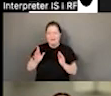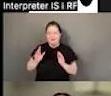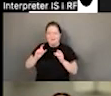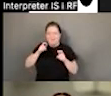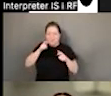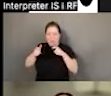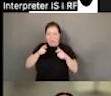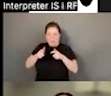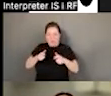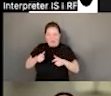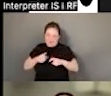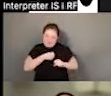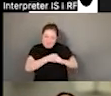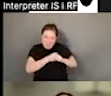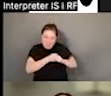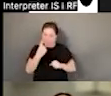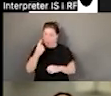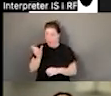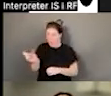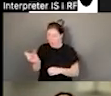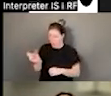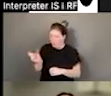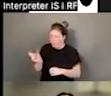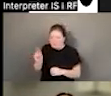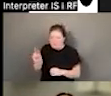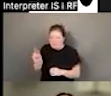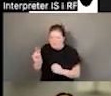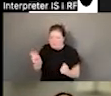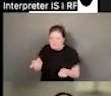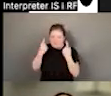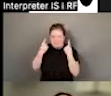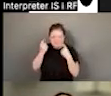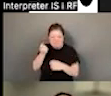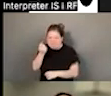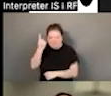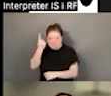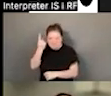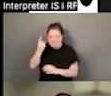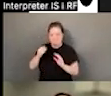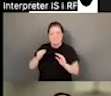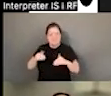to understand the difficult words that are on the website. In this project, we looked at a solution